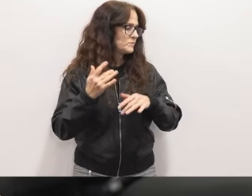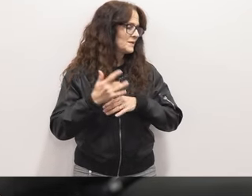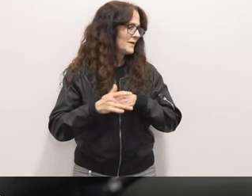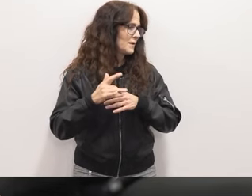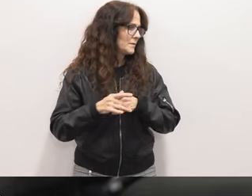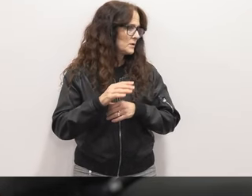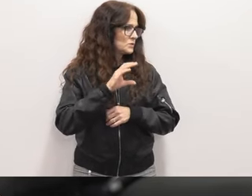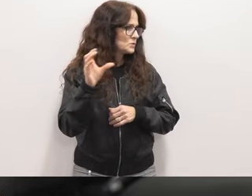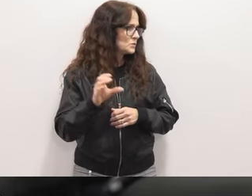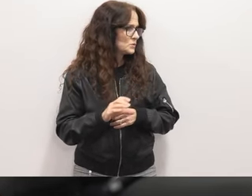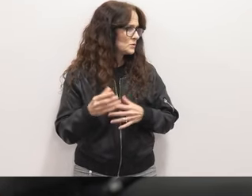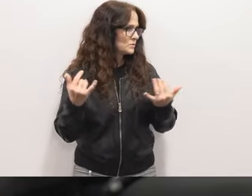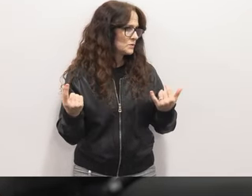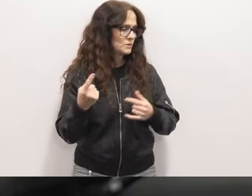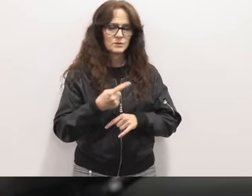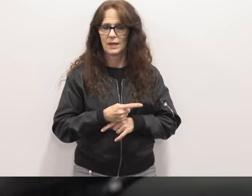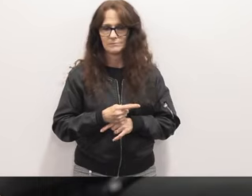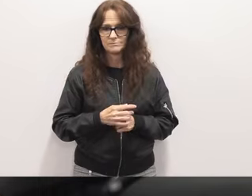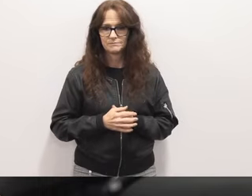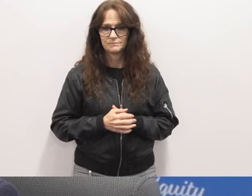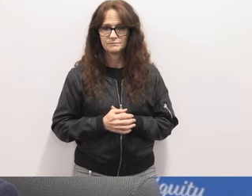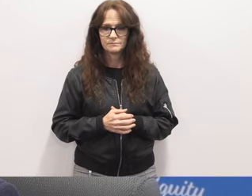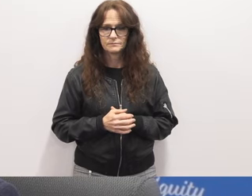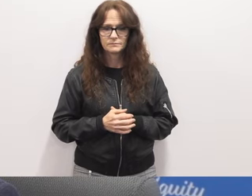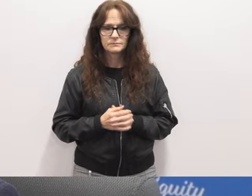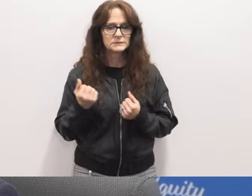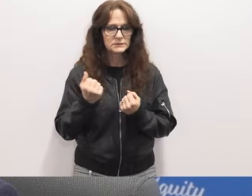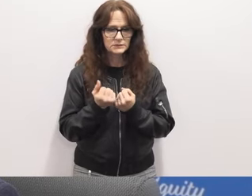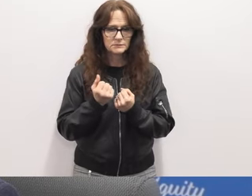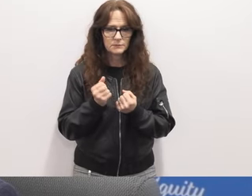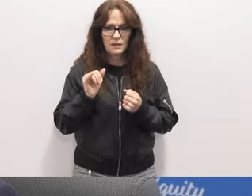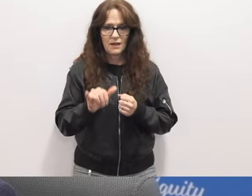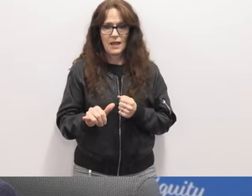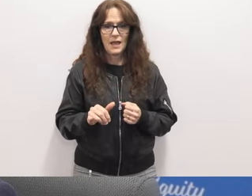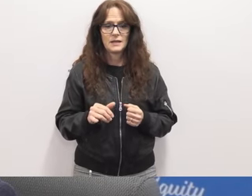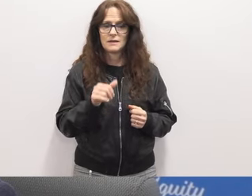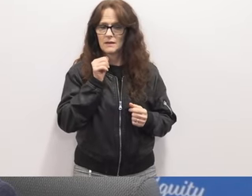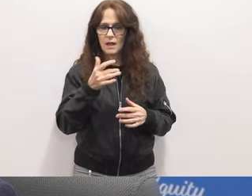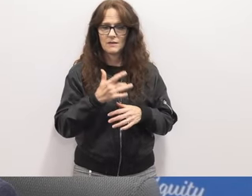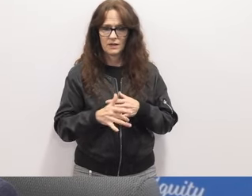as he did today. So I totally support that. And again, if he's not available,